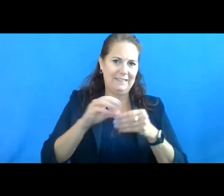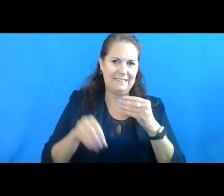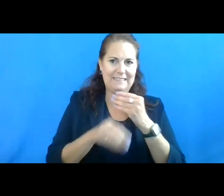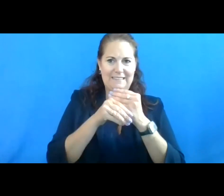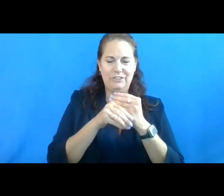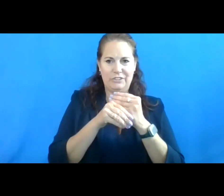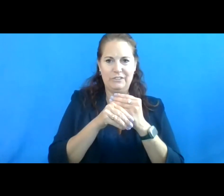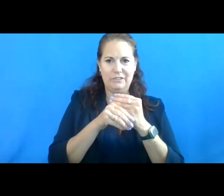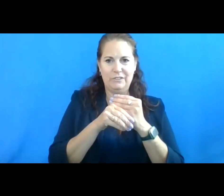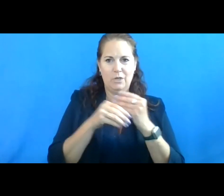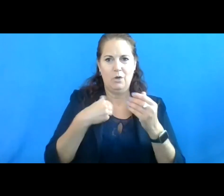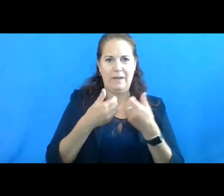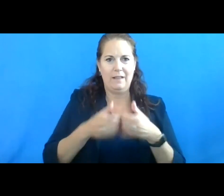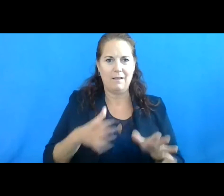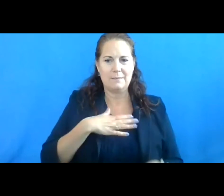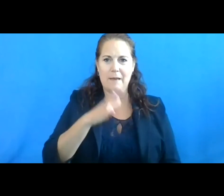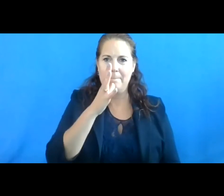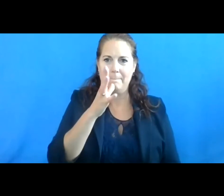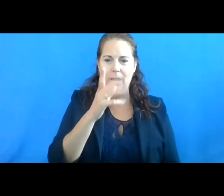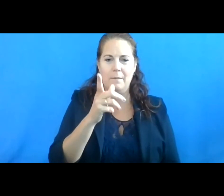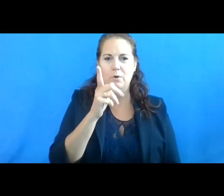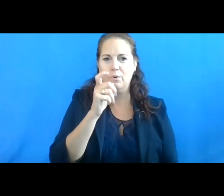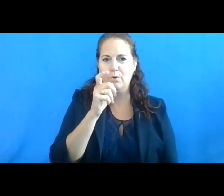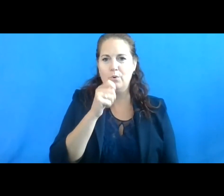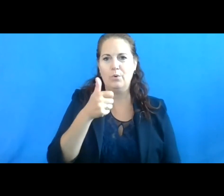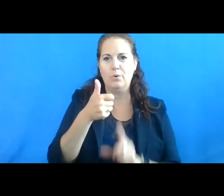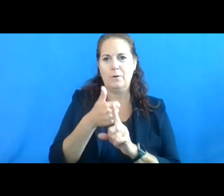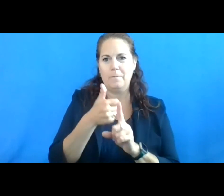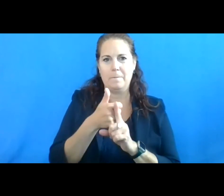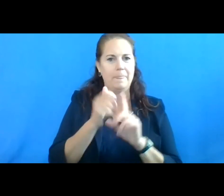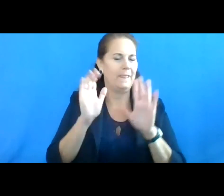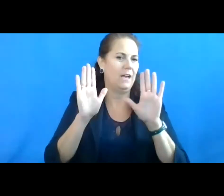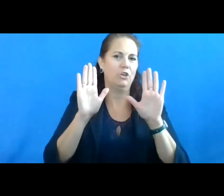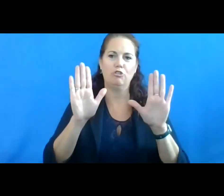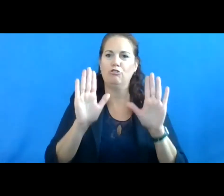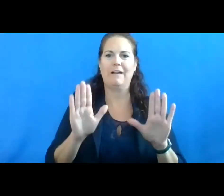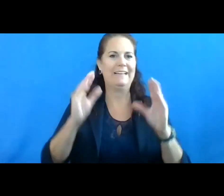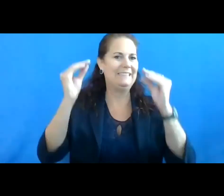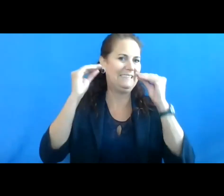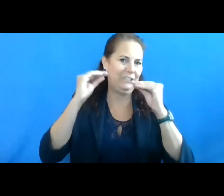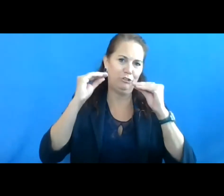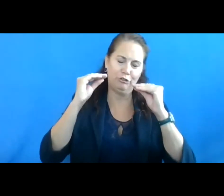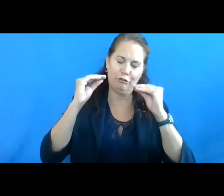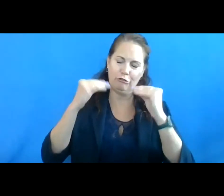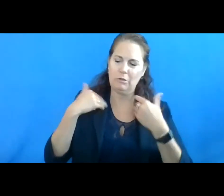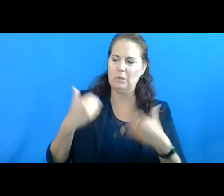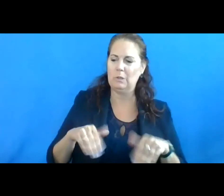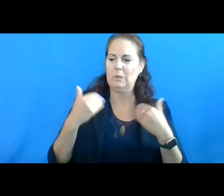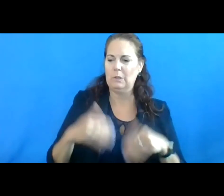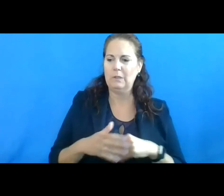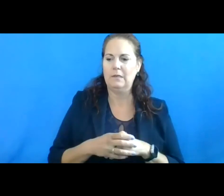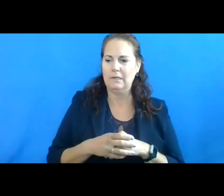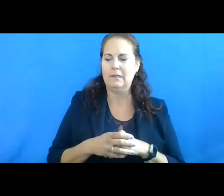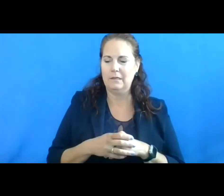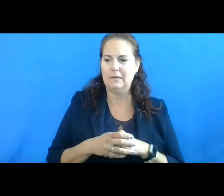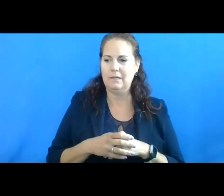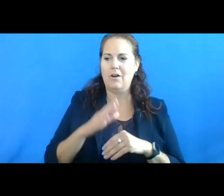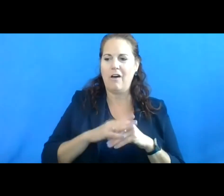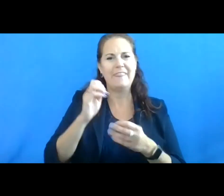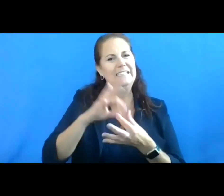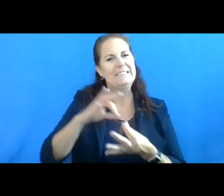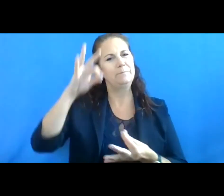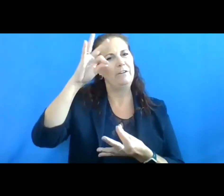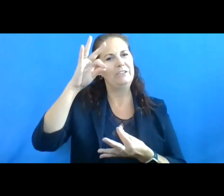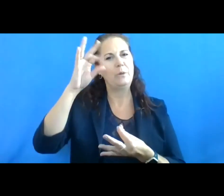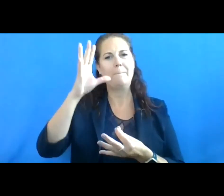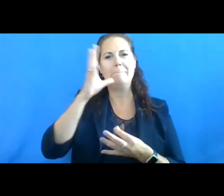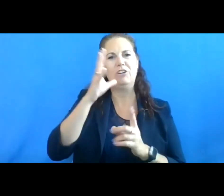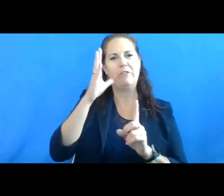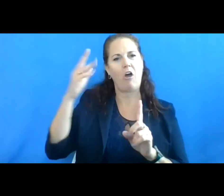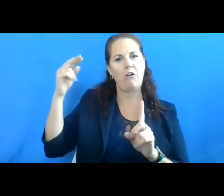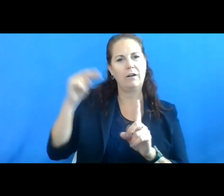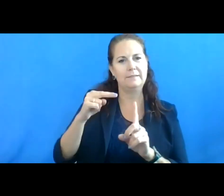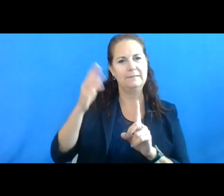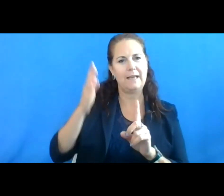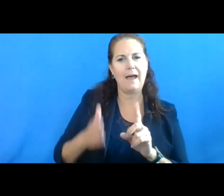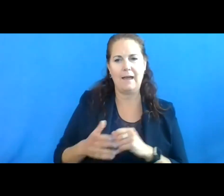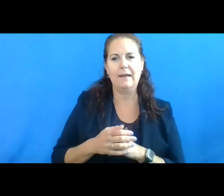We lost my mom who was a great teacher on the spiritual matriarch side, and we lost,